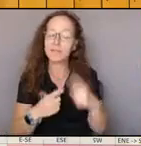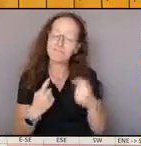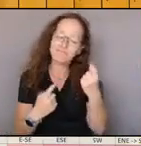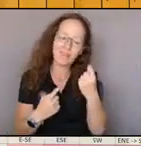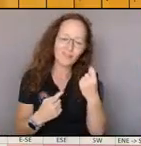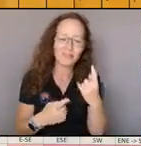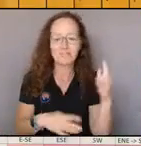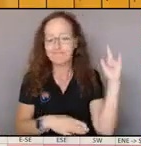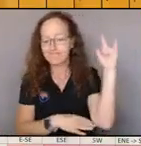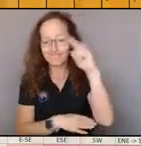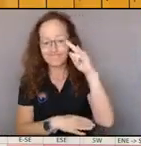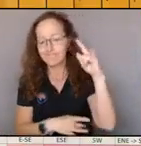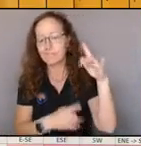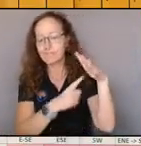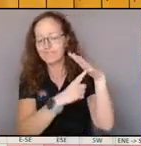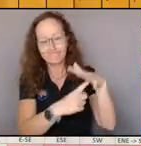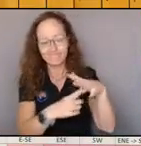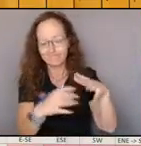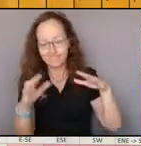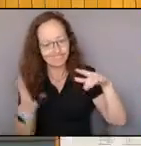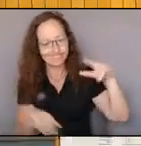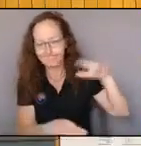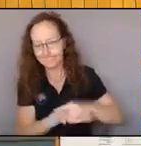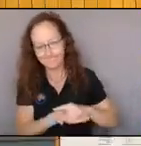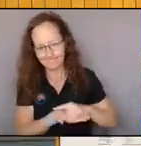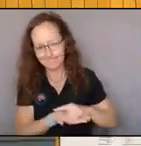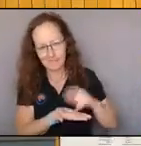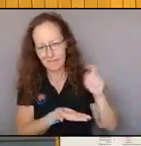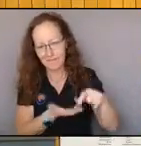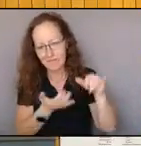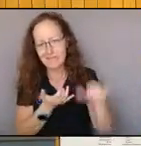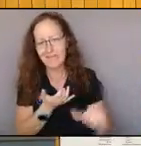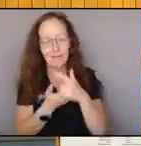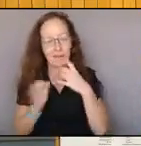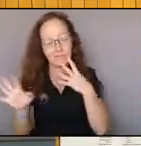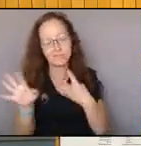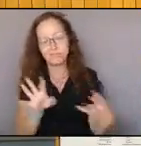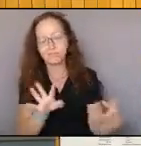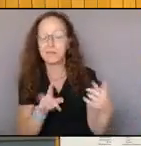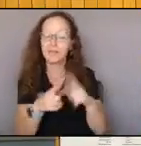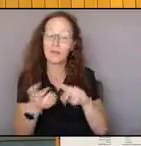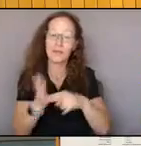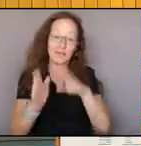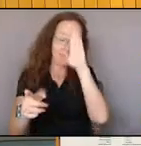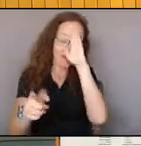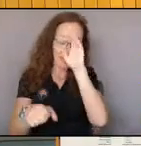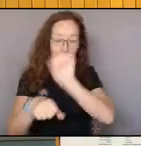SPOTS OUT. REALLY GREAT WORK. WITH THAT, CELESTE, I'LL TURN IT BACK TO YOU.